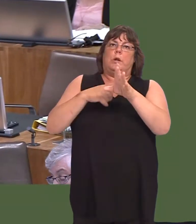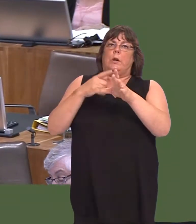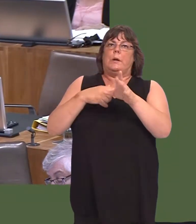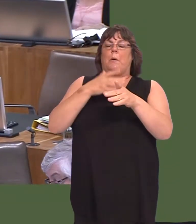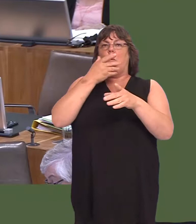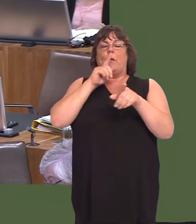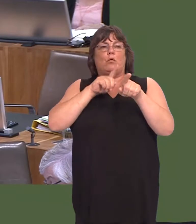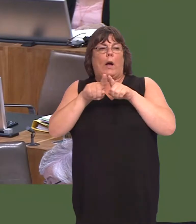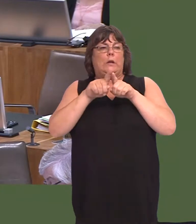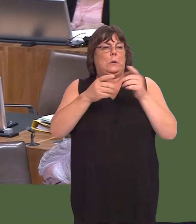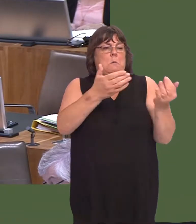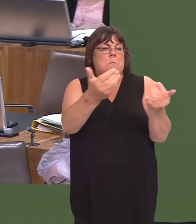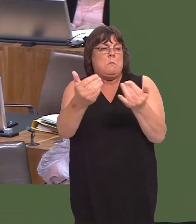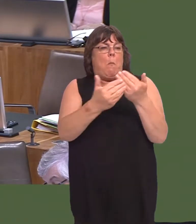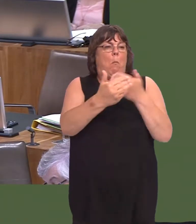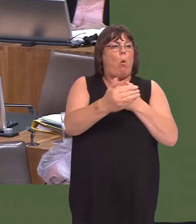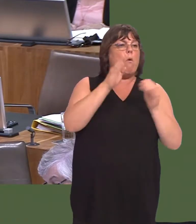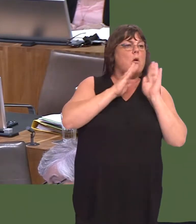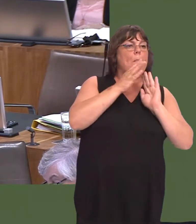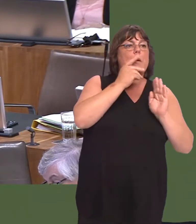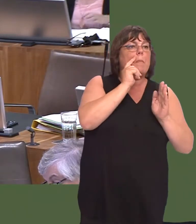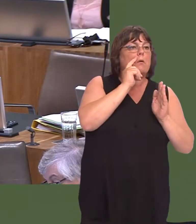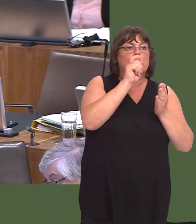more young people engaged in politics, fearing that they donít vote.